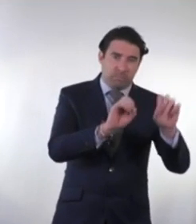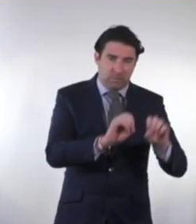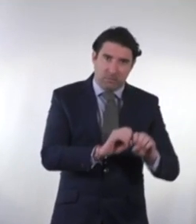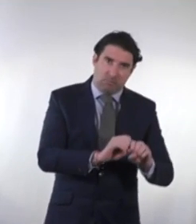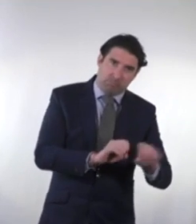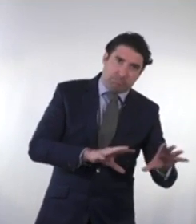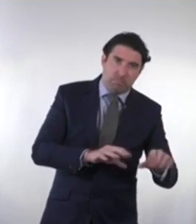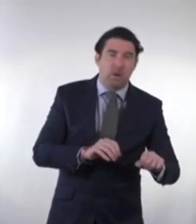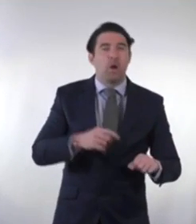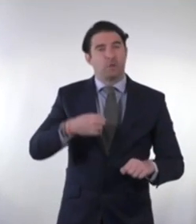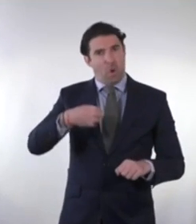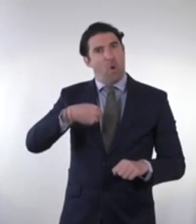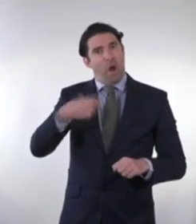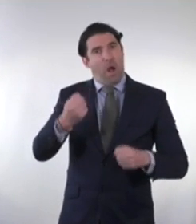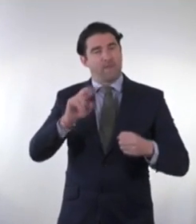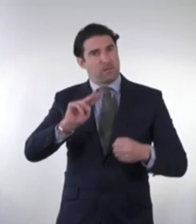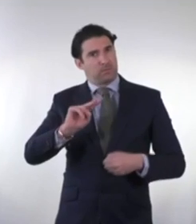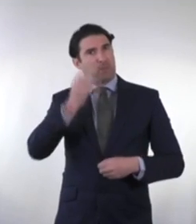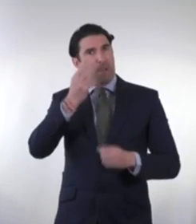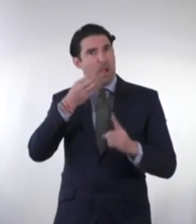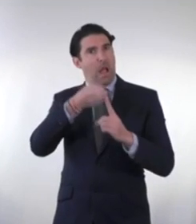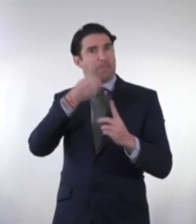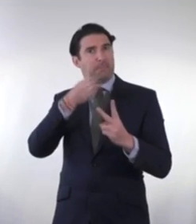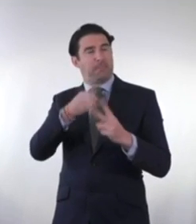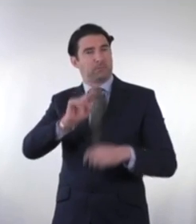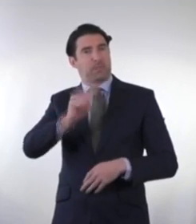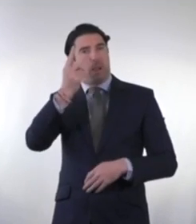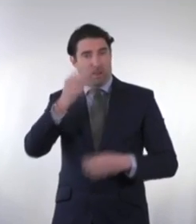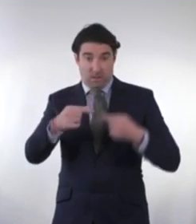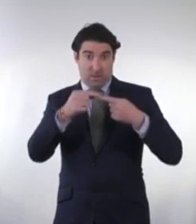as he knows. I will ask the relevant Minister to make contact with him.